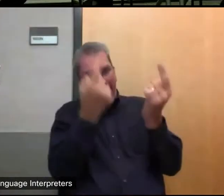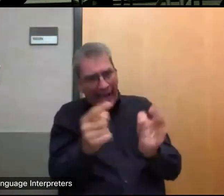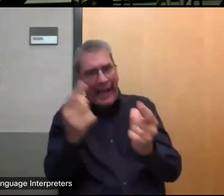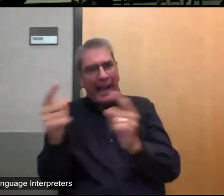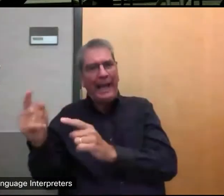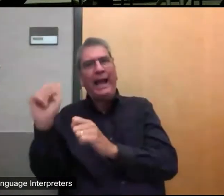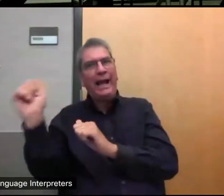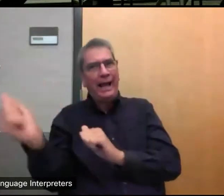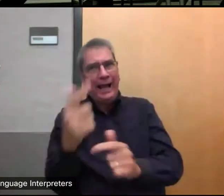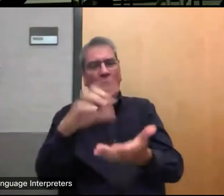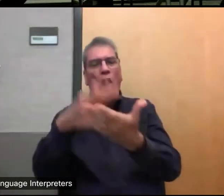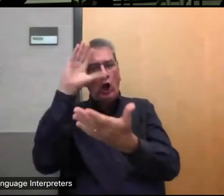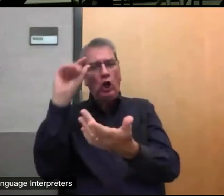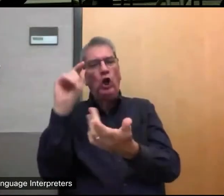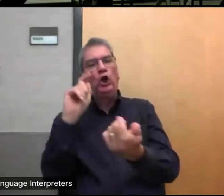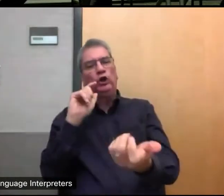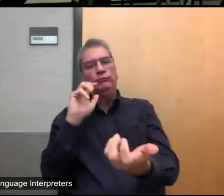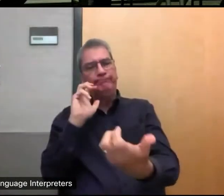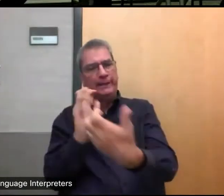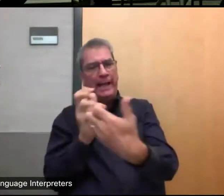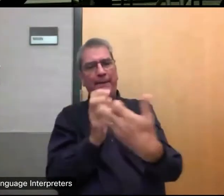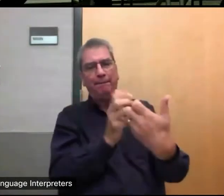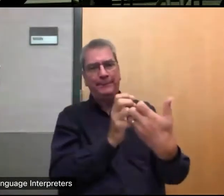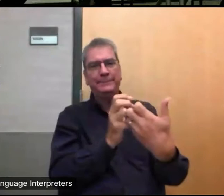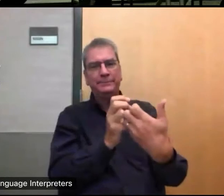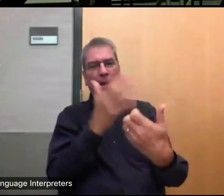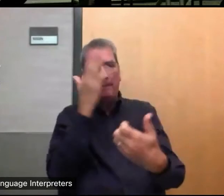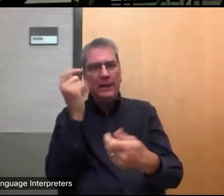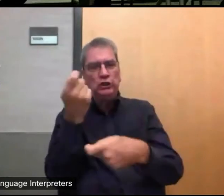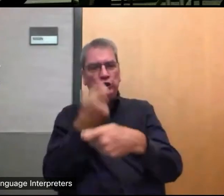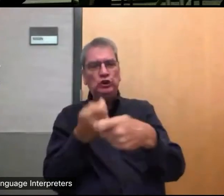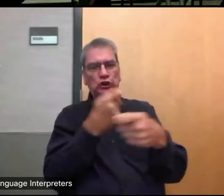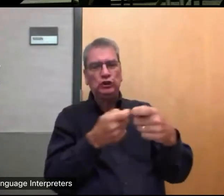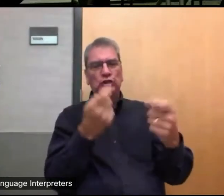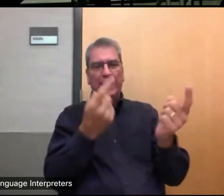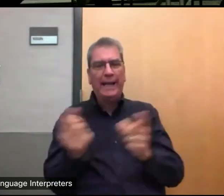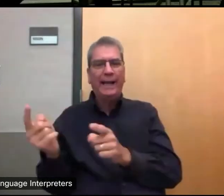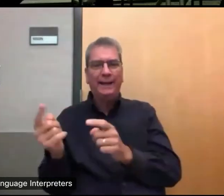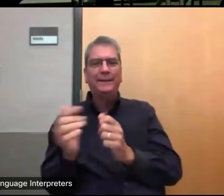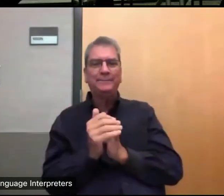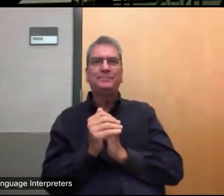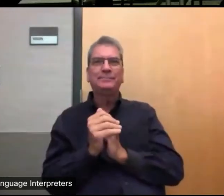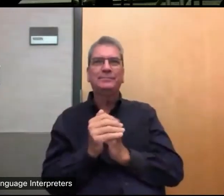just because we have more information. I want to let that answer stand, Jason anything